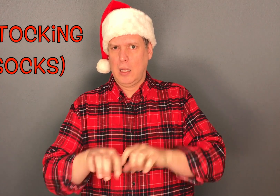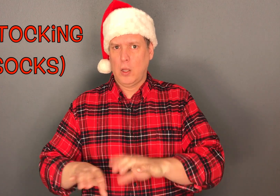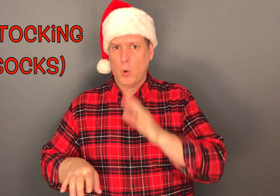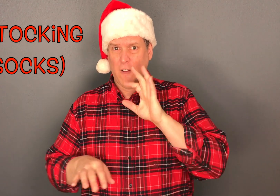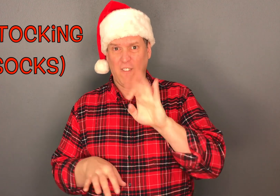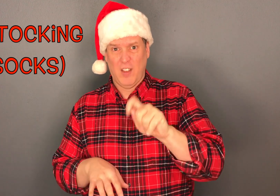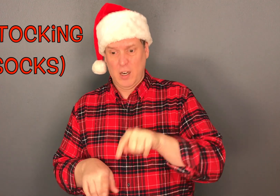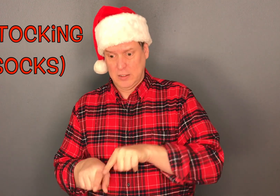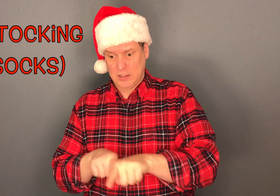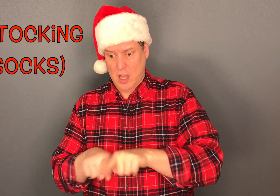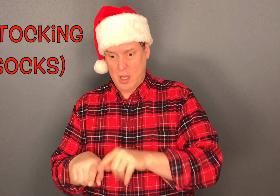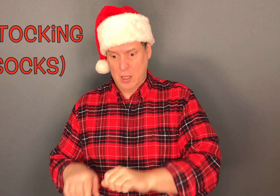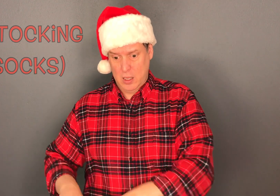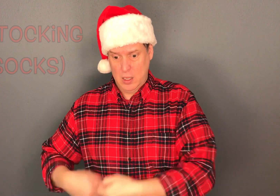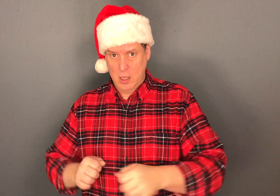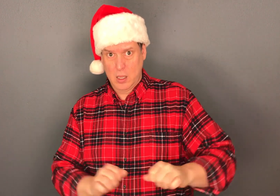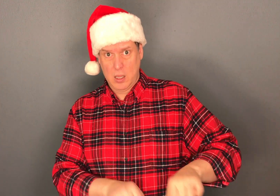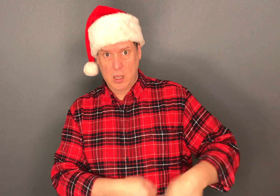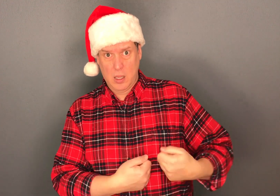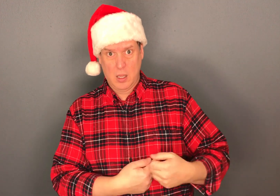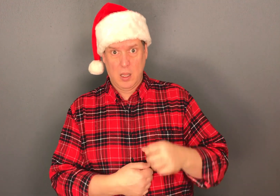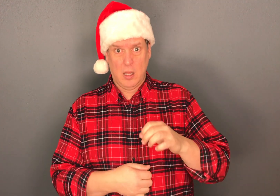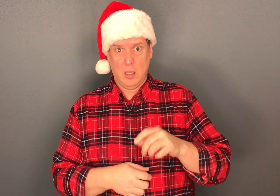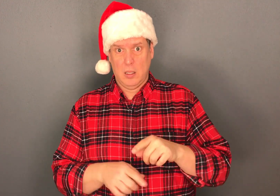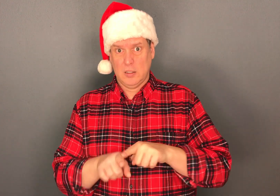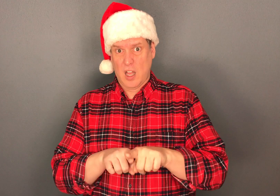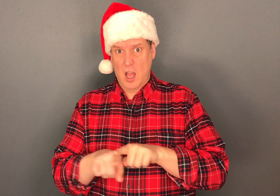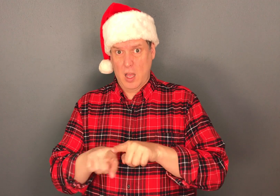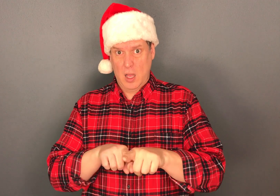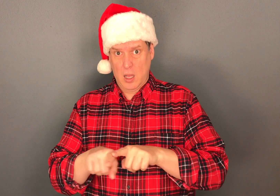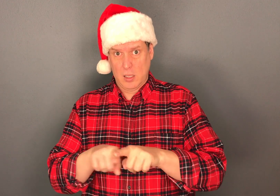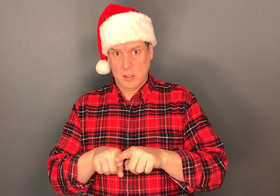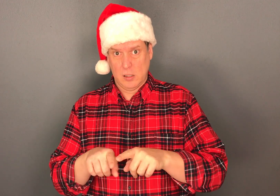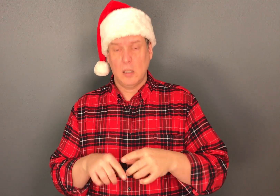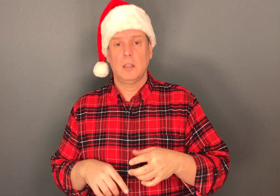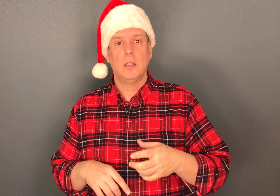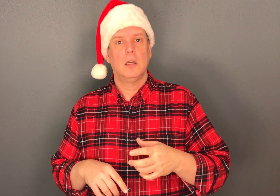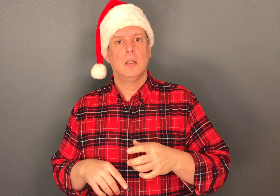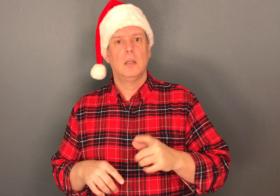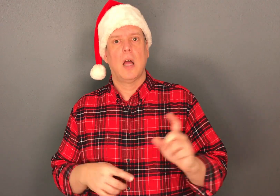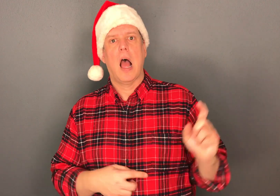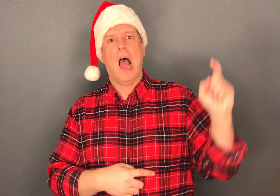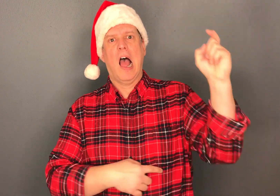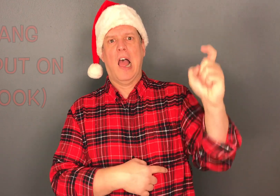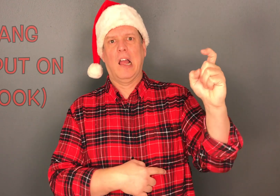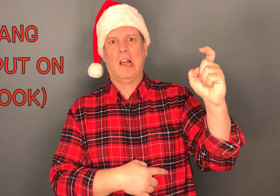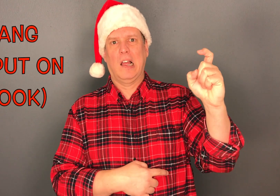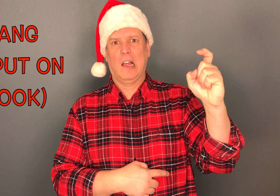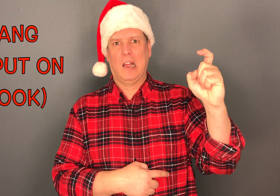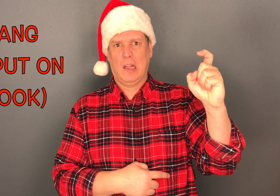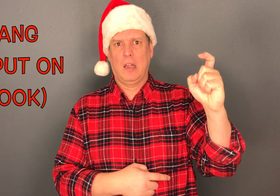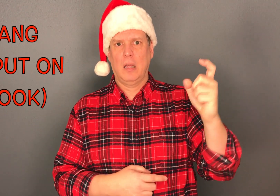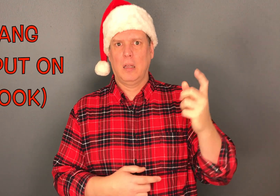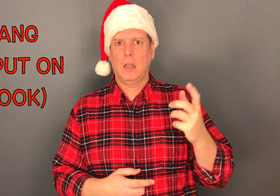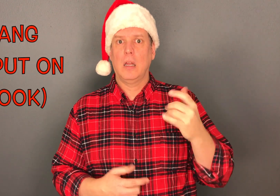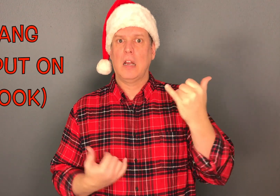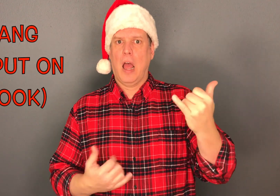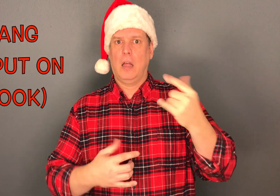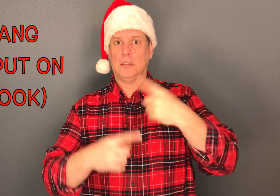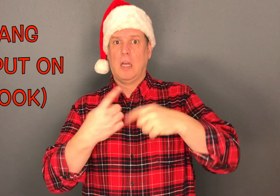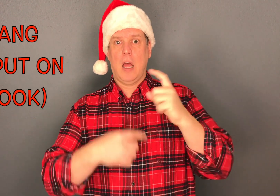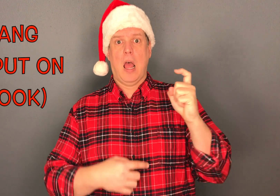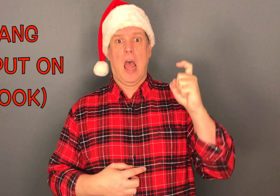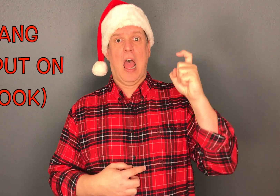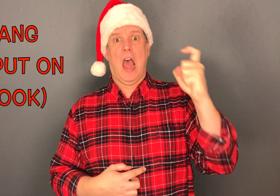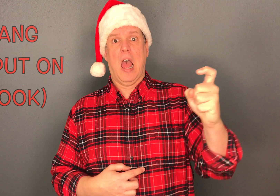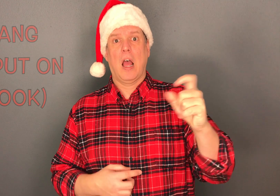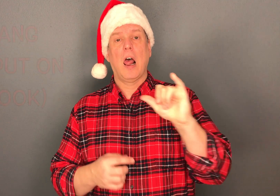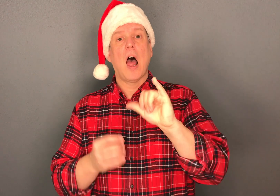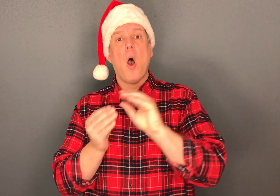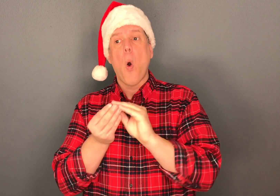which is also the sign for socks and here's a sign for hang as in to put on a